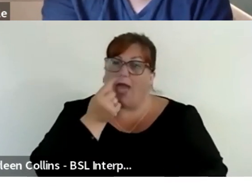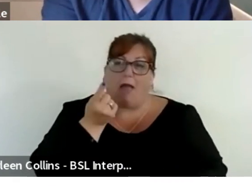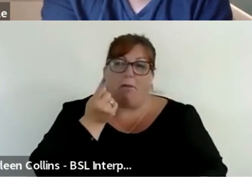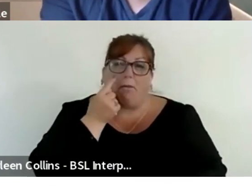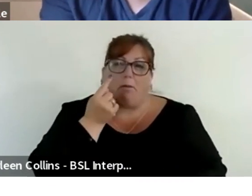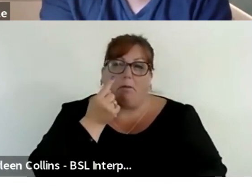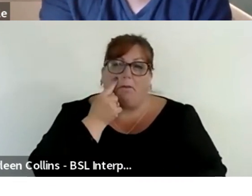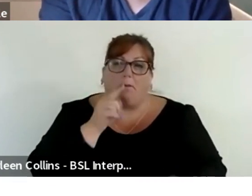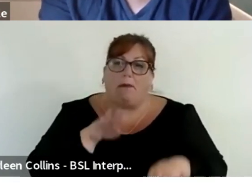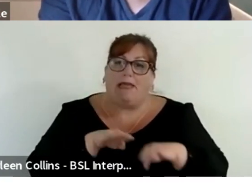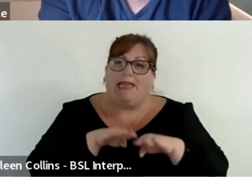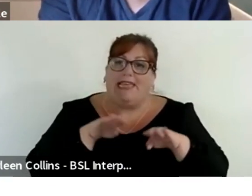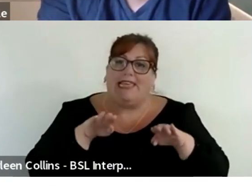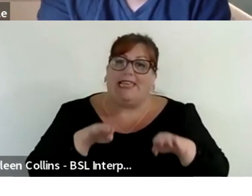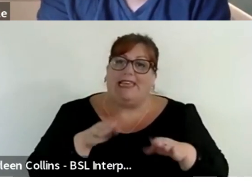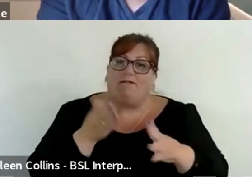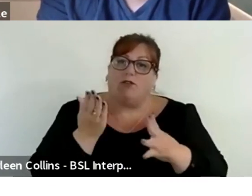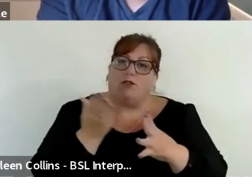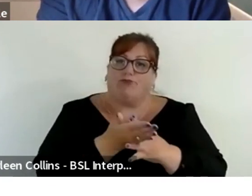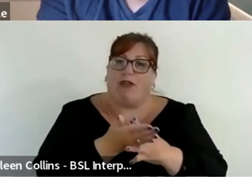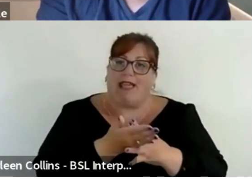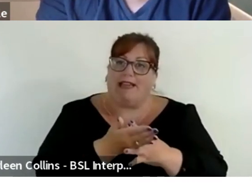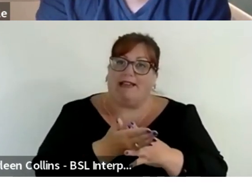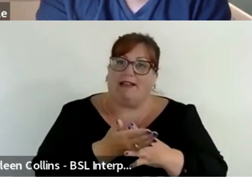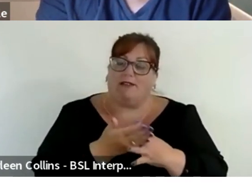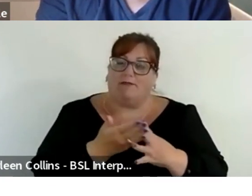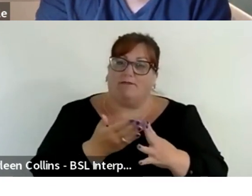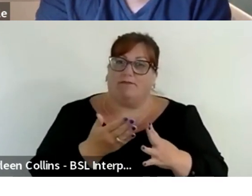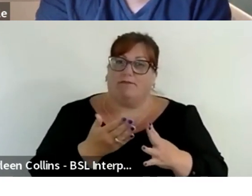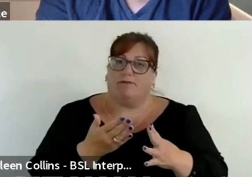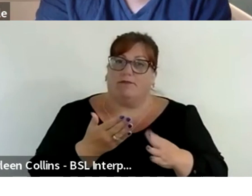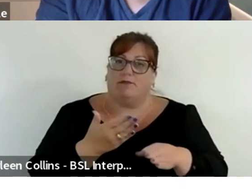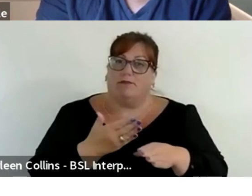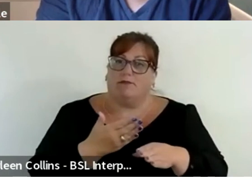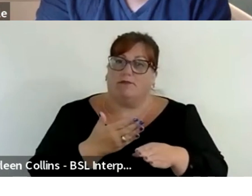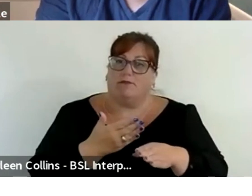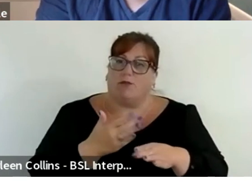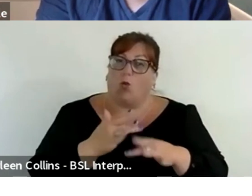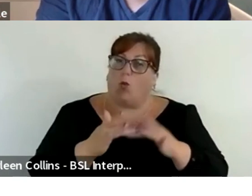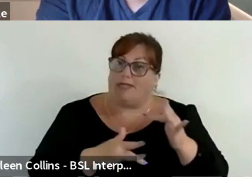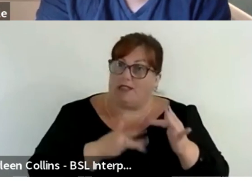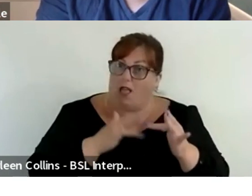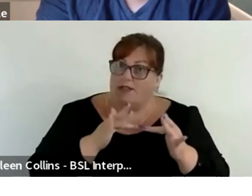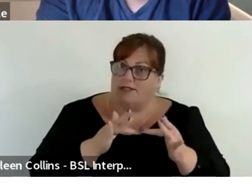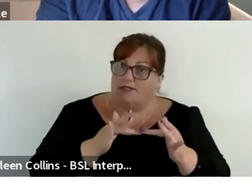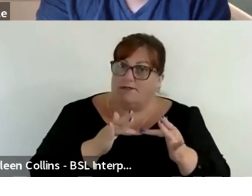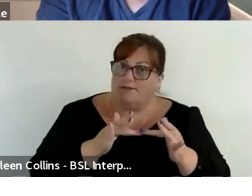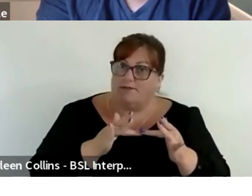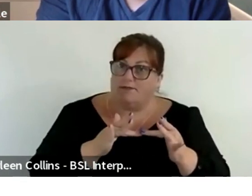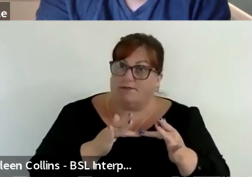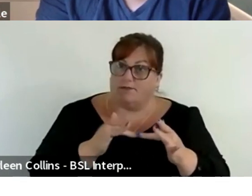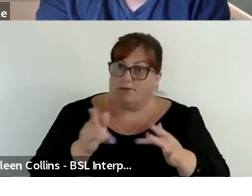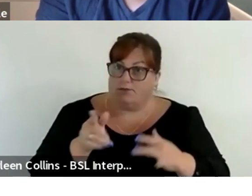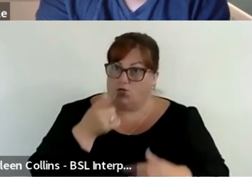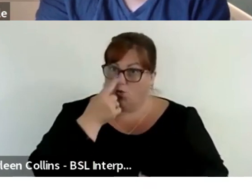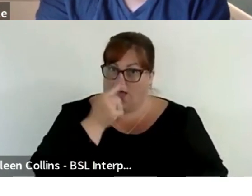out PwC's profile page. I believe Toby has put the link in the chat box for that.